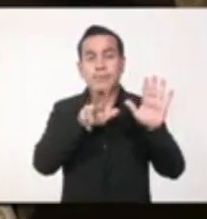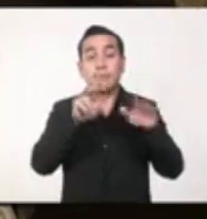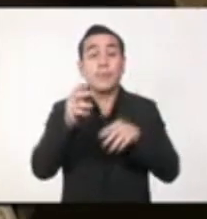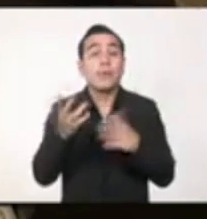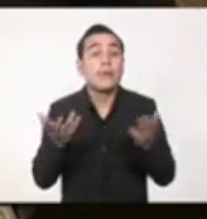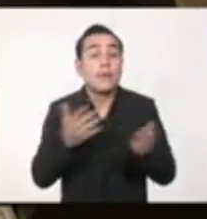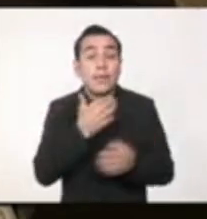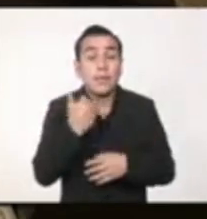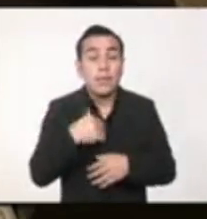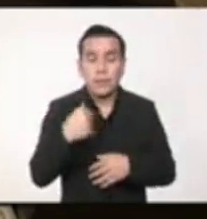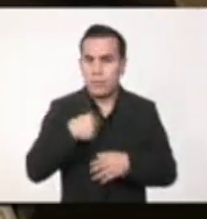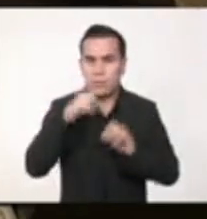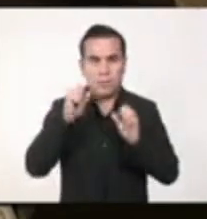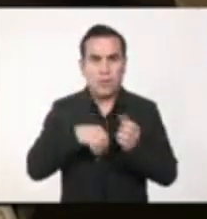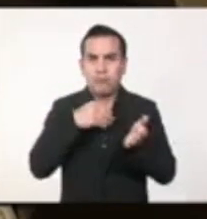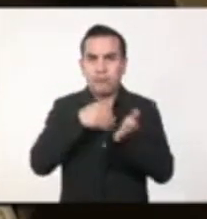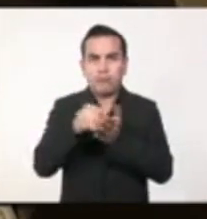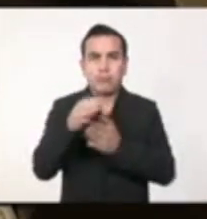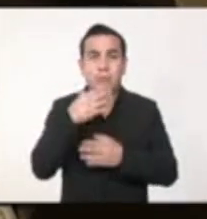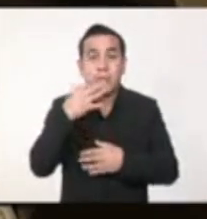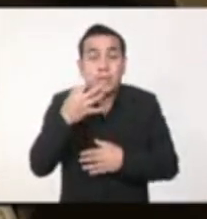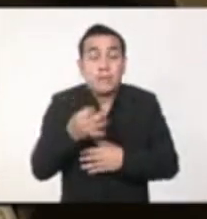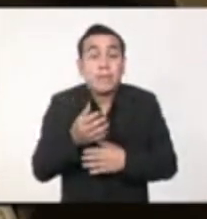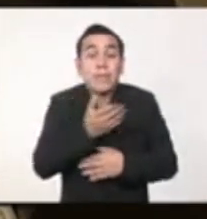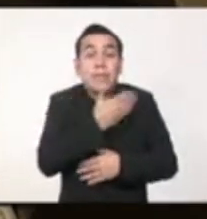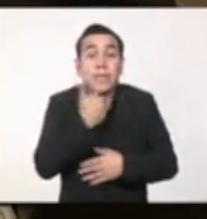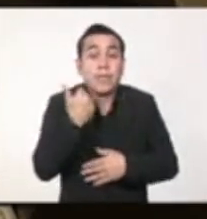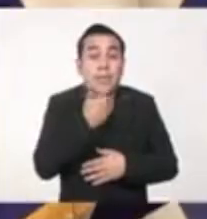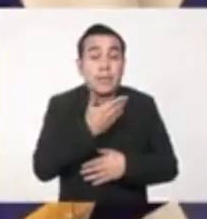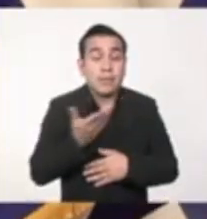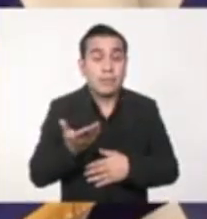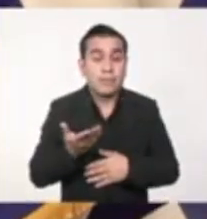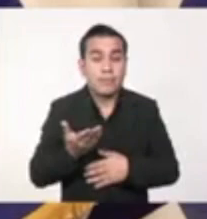nineteen I would have taken it off the first day but here